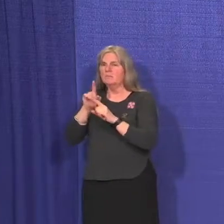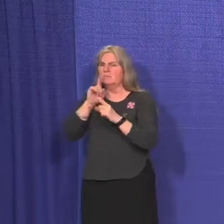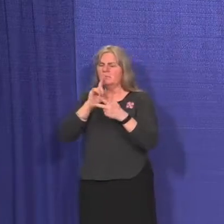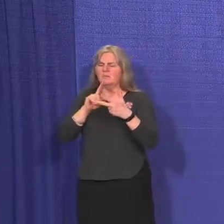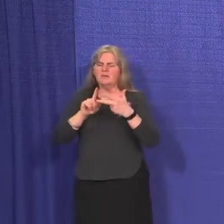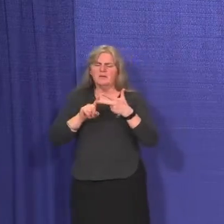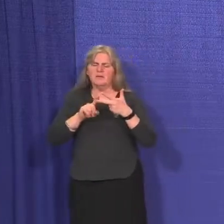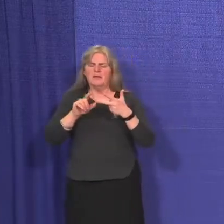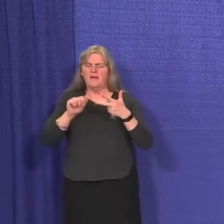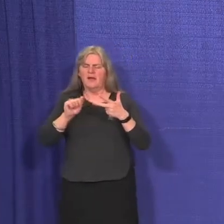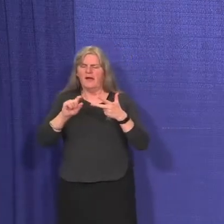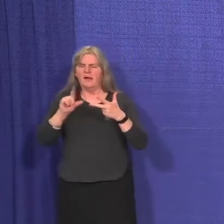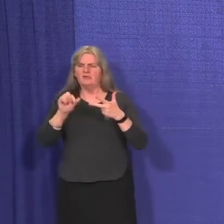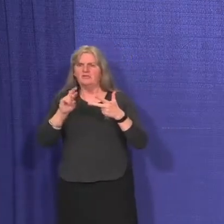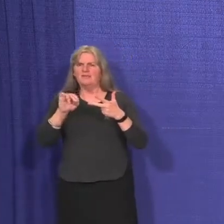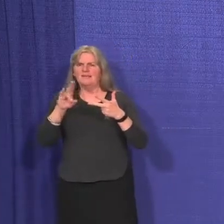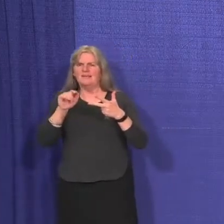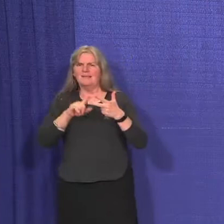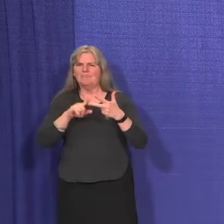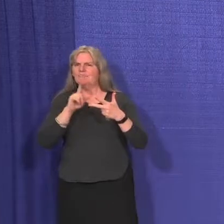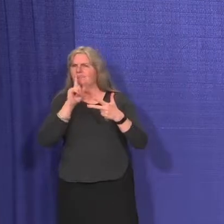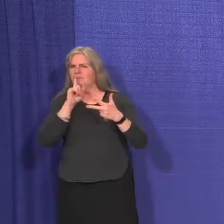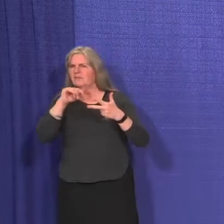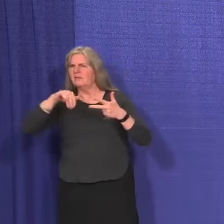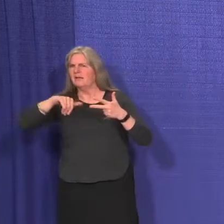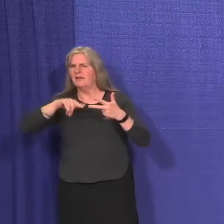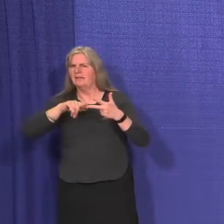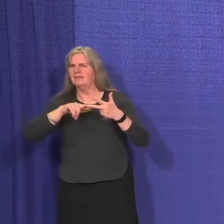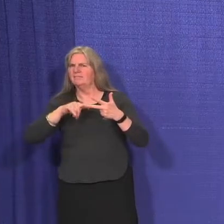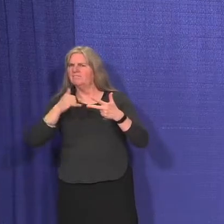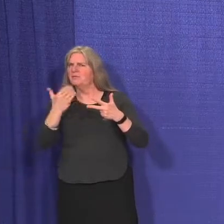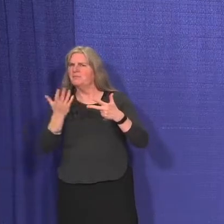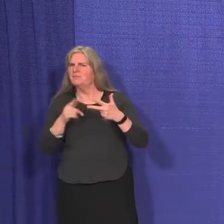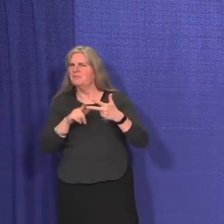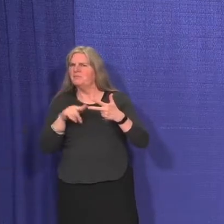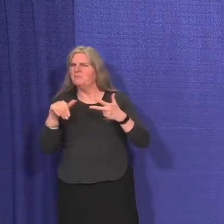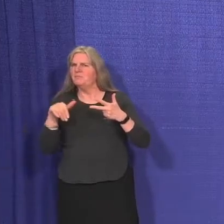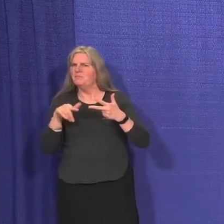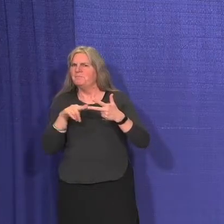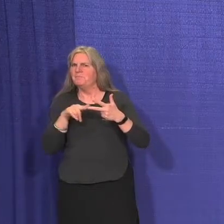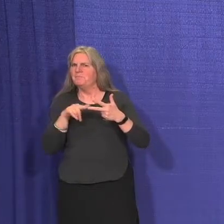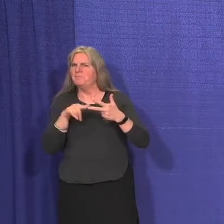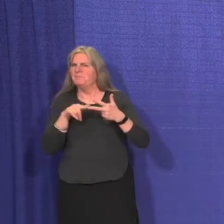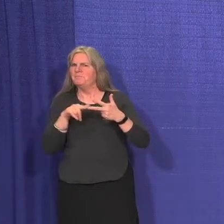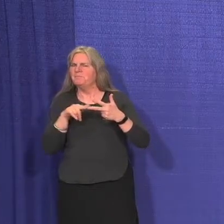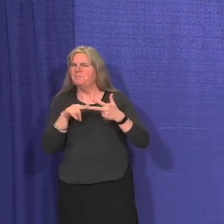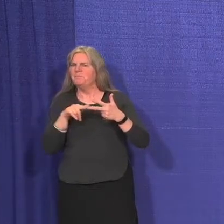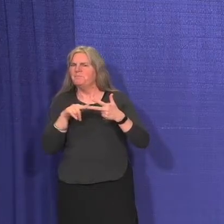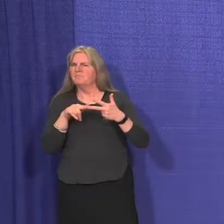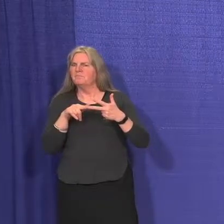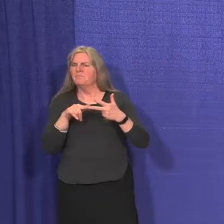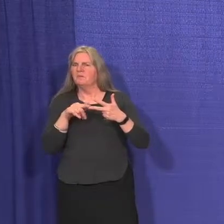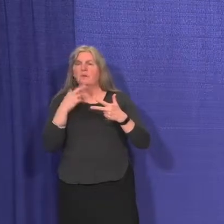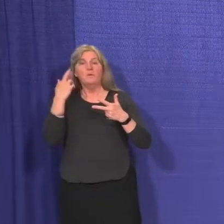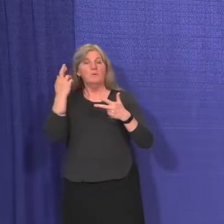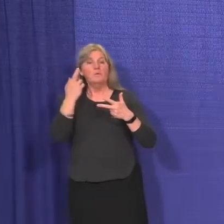smaller studies. We are confident of the abilities to prevent